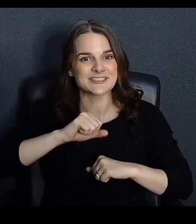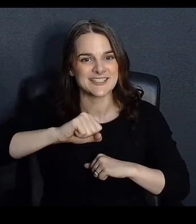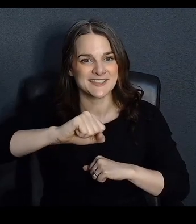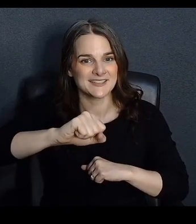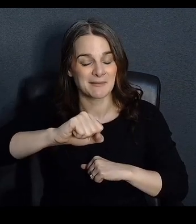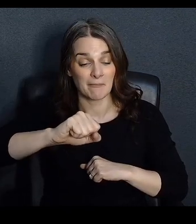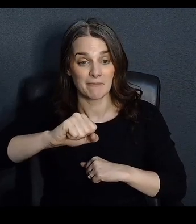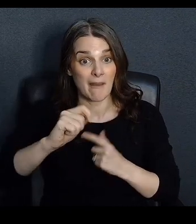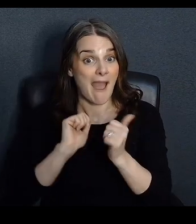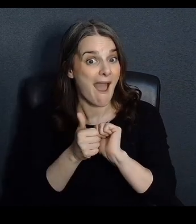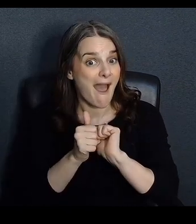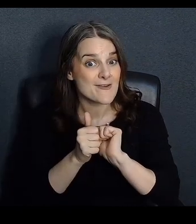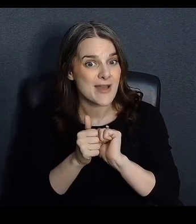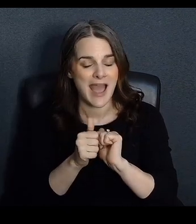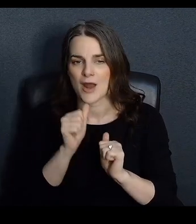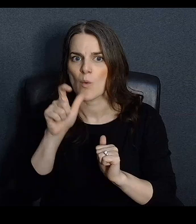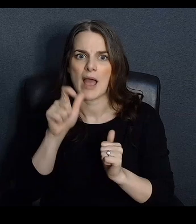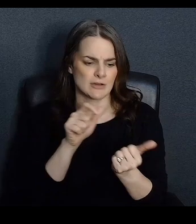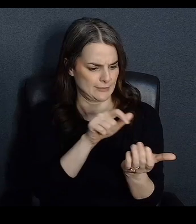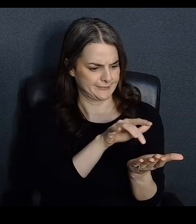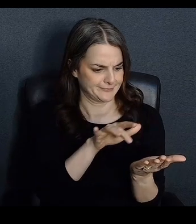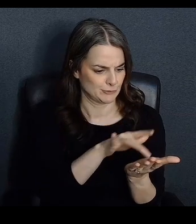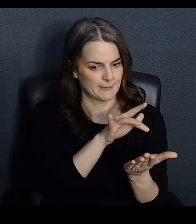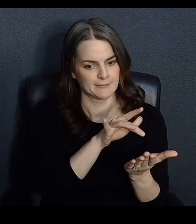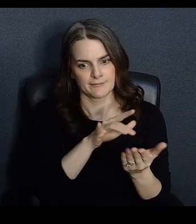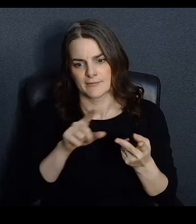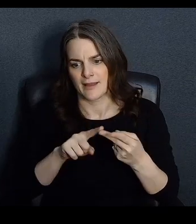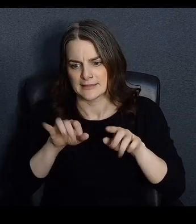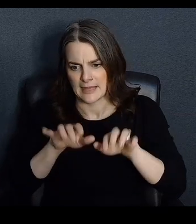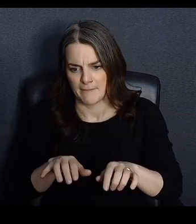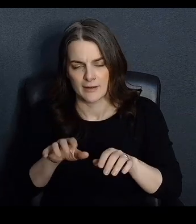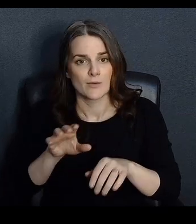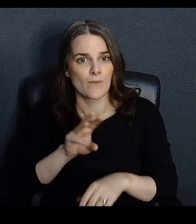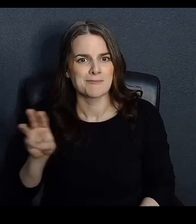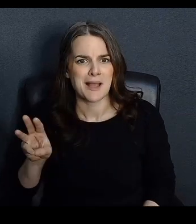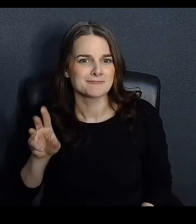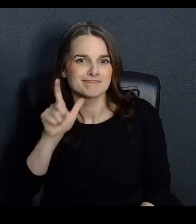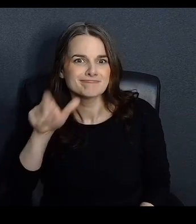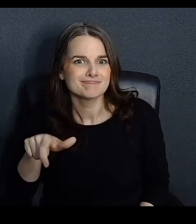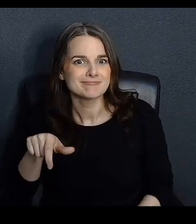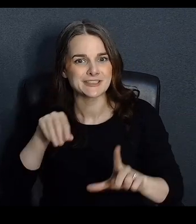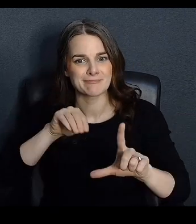by eliminating the step of me having to swipe open the chart on my phone, or type in the URL.